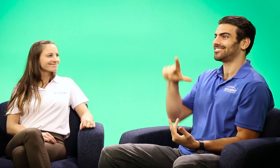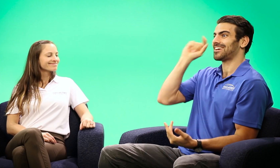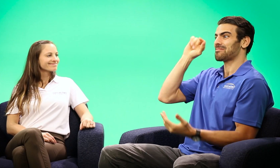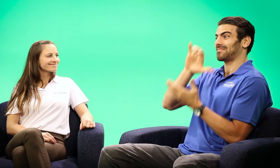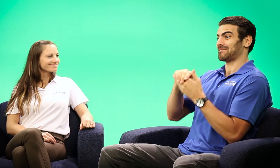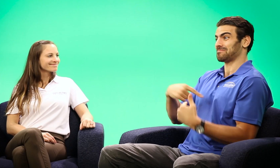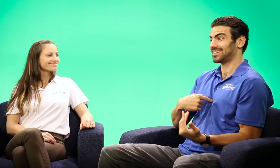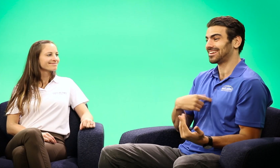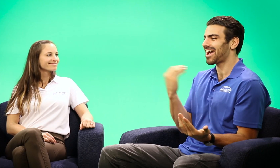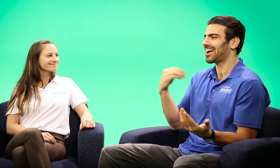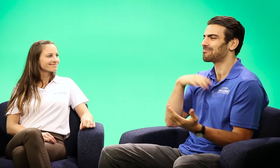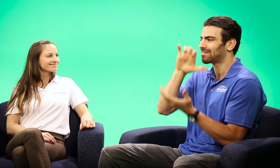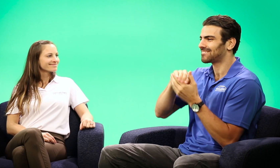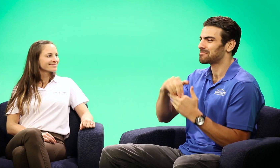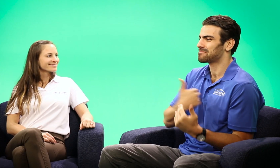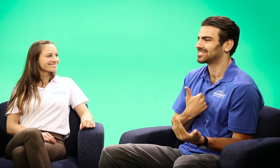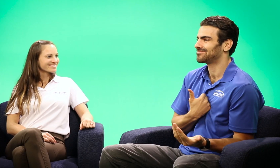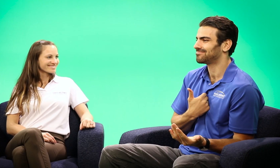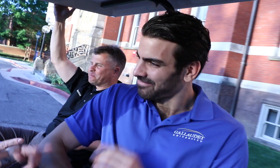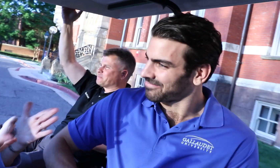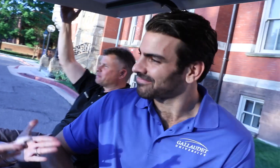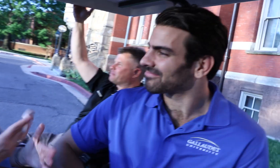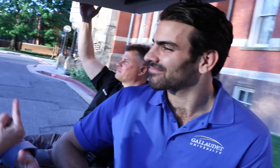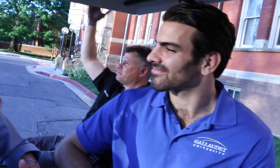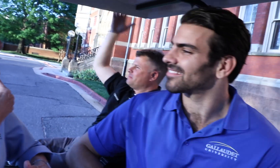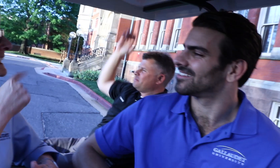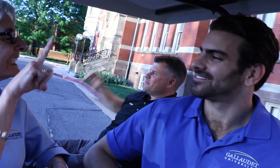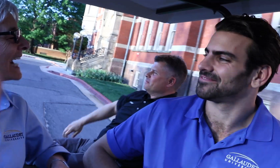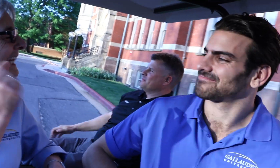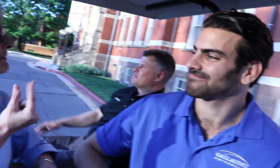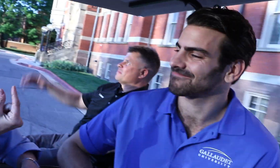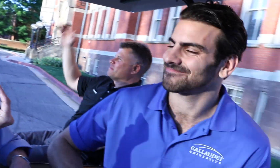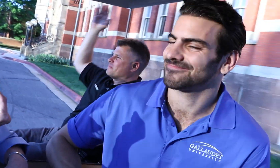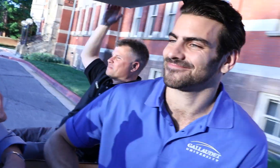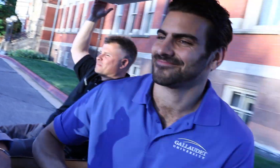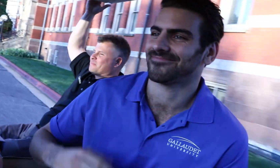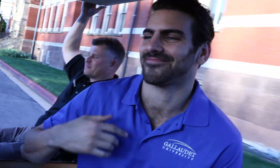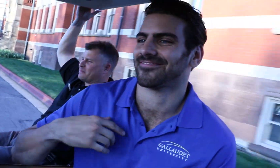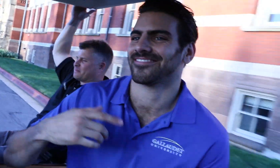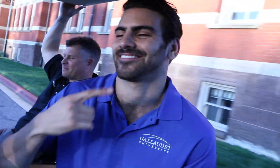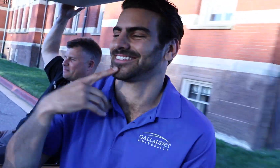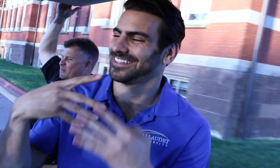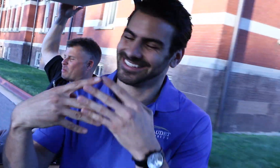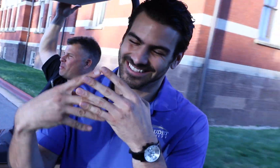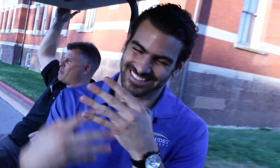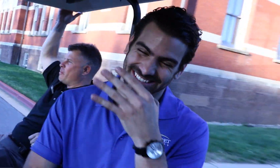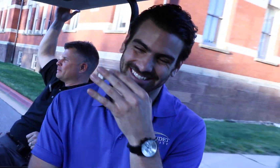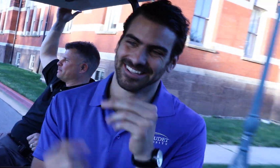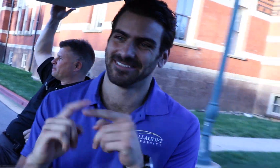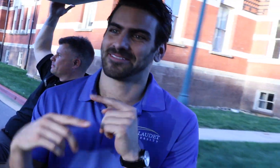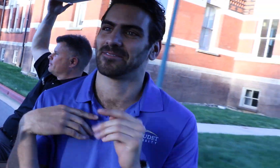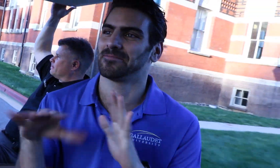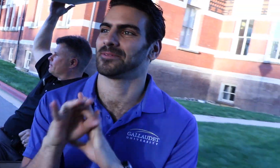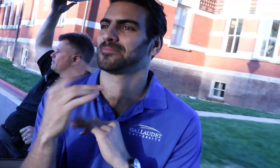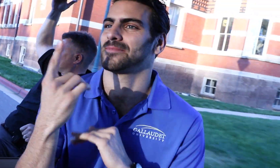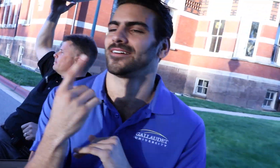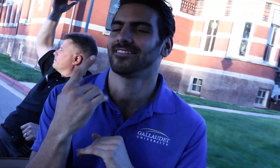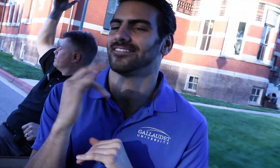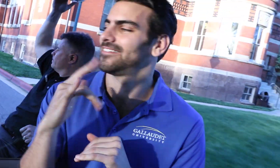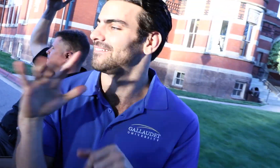Gallaudet believed in me and I believed in myself. What do you miss most about Gallaudet? A lot of things, I would say but if I had to pick one, that would be